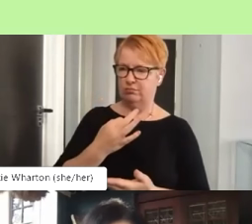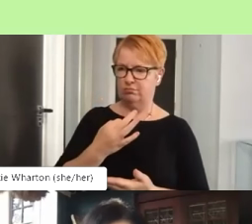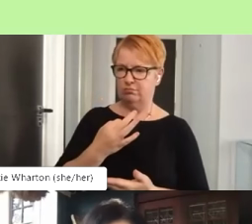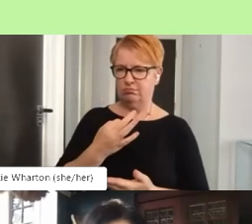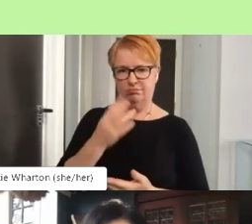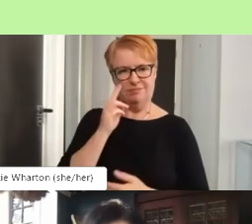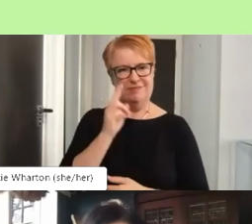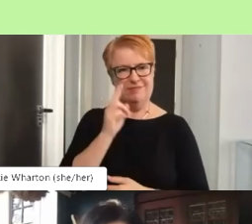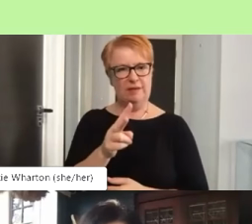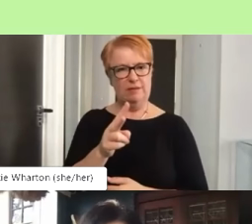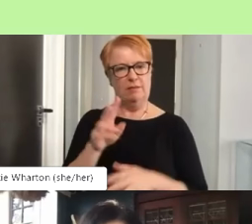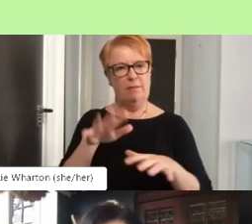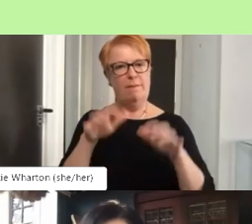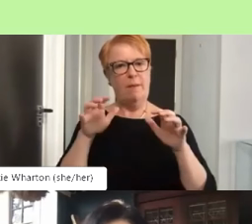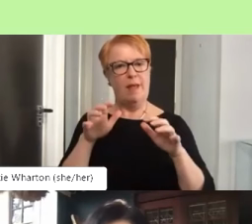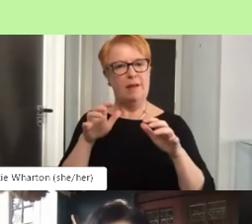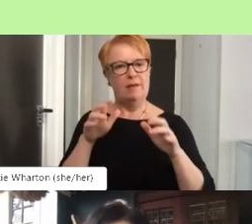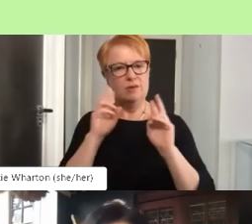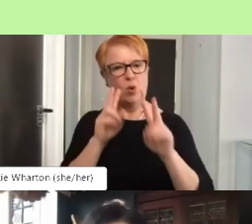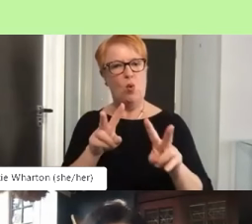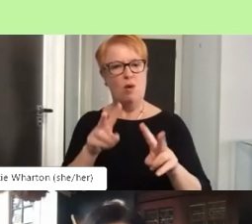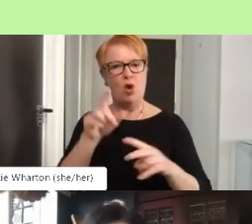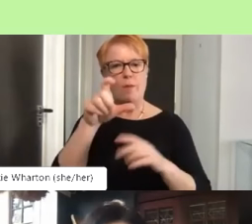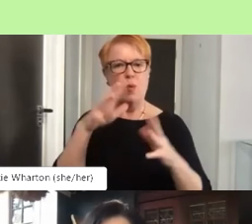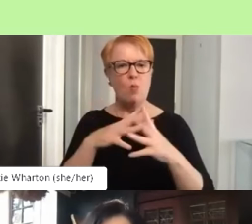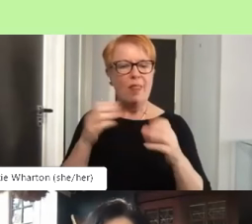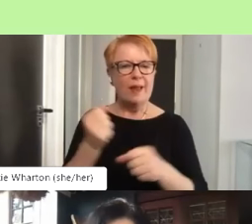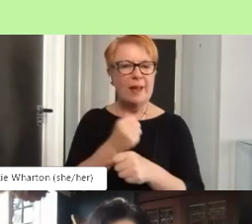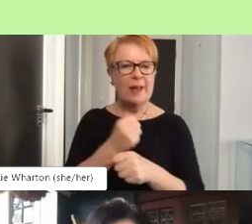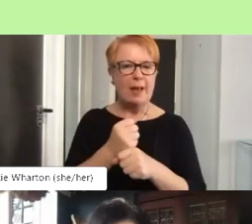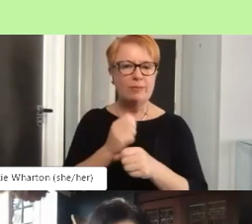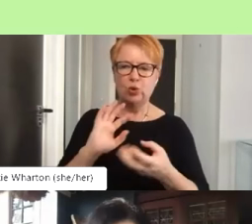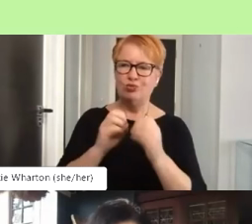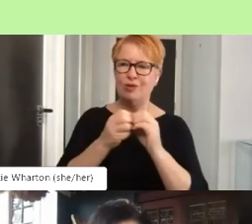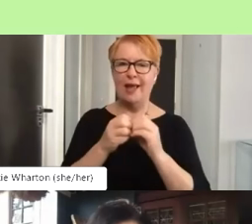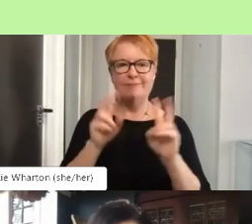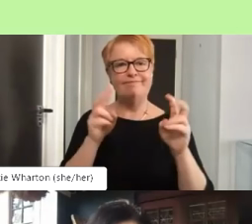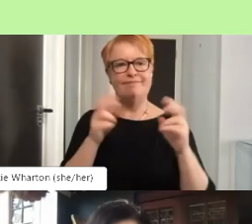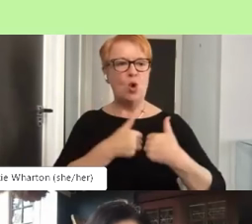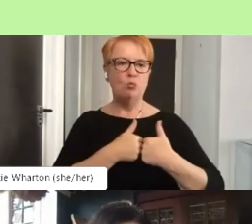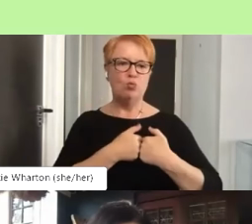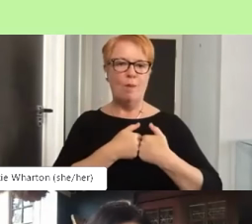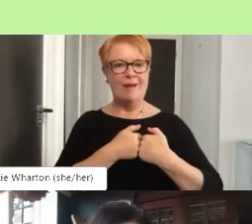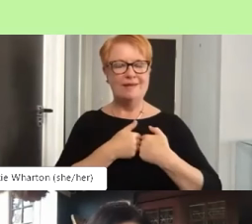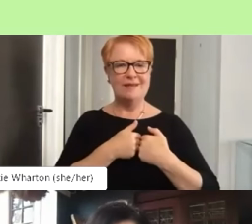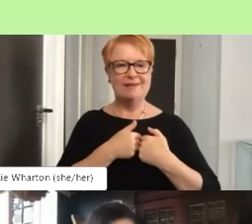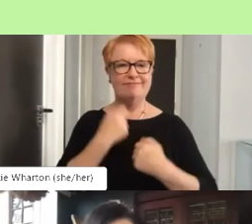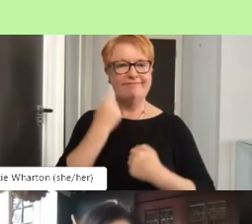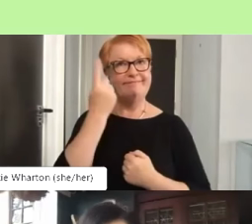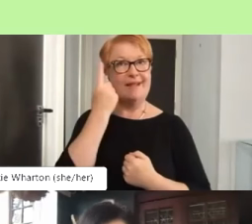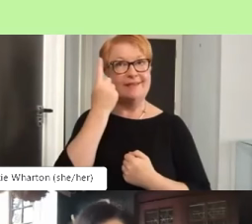Games in particular, in creating a romantic notion of family of nations - of a family of nations tied together